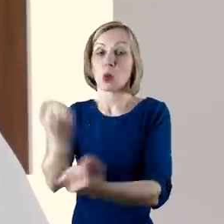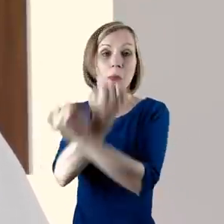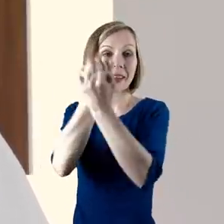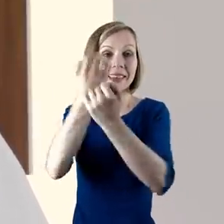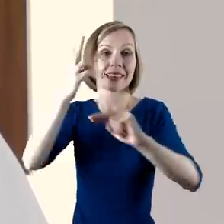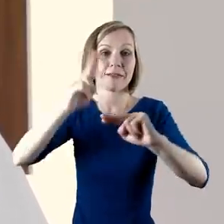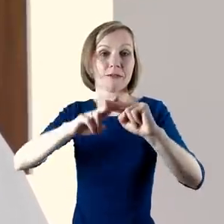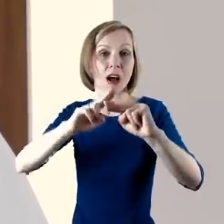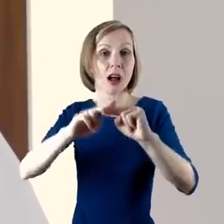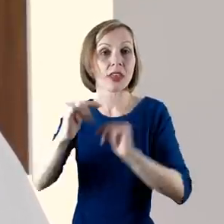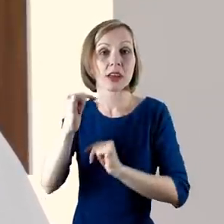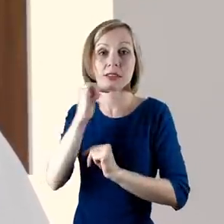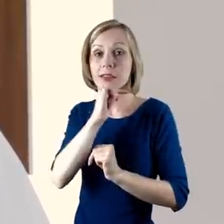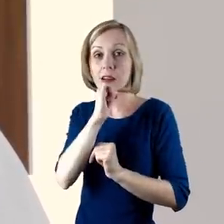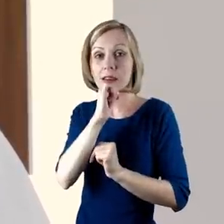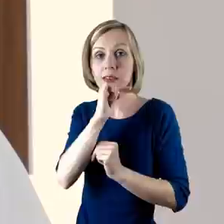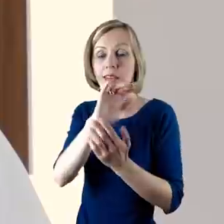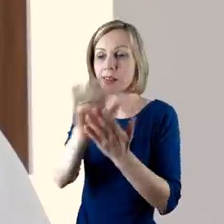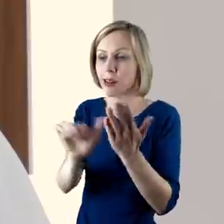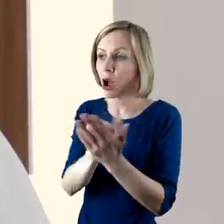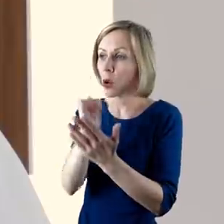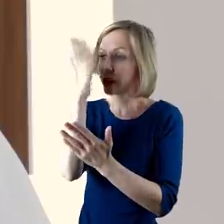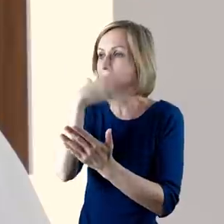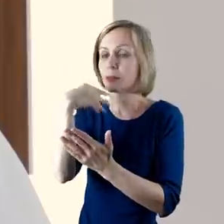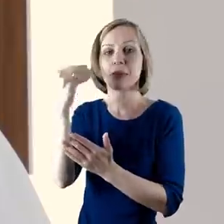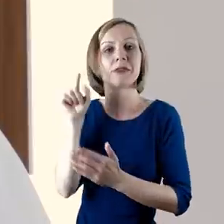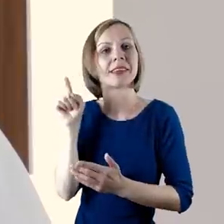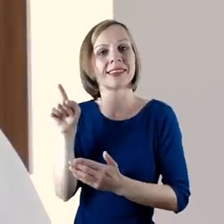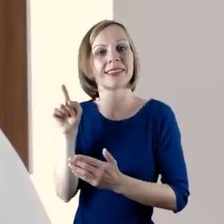the Father, the Son, and the Holy Spirit,